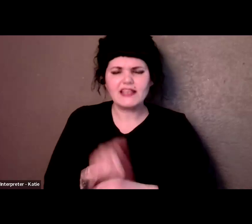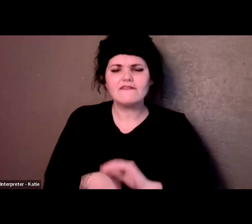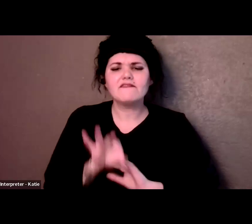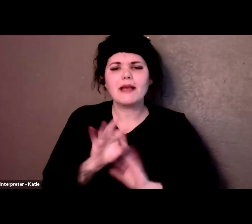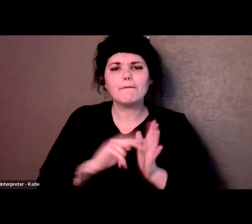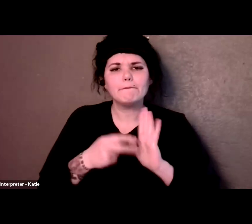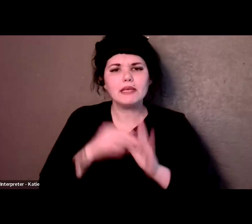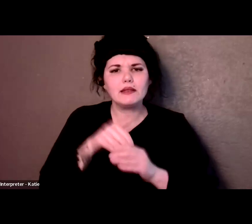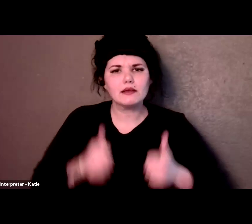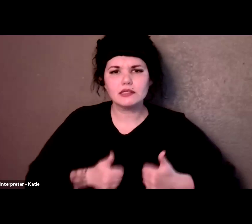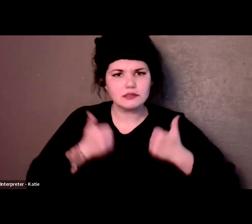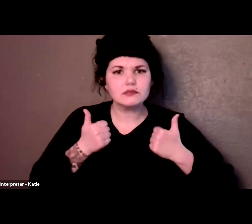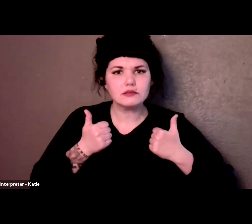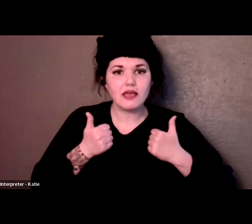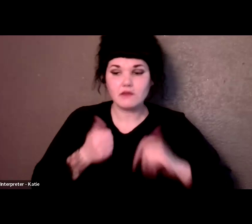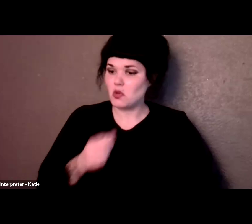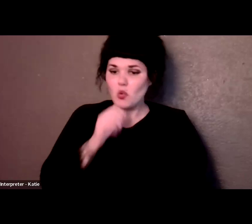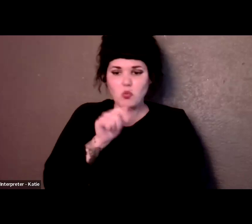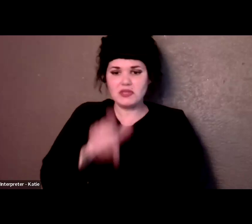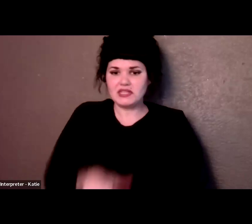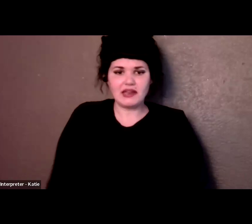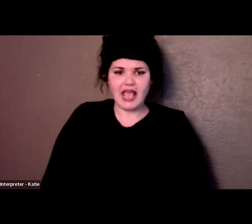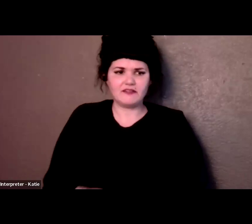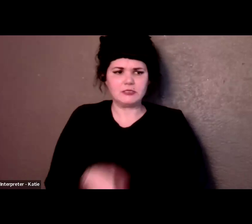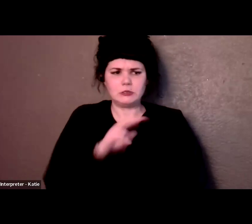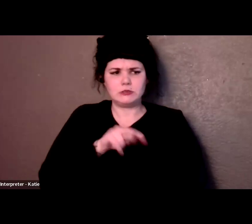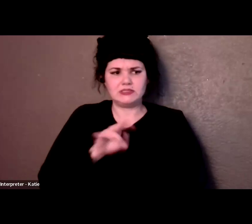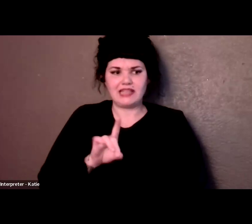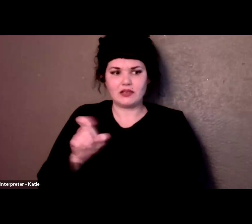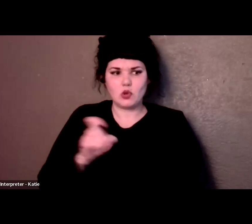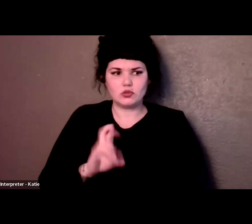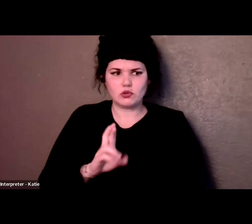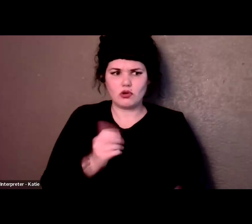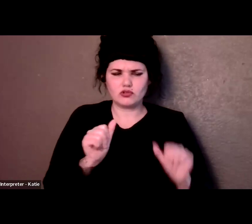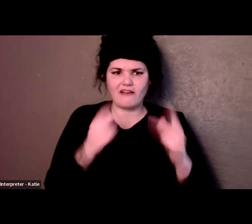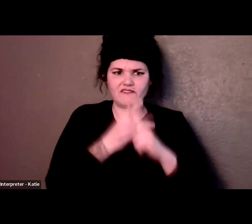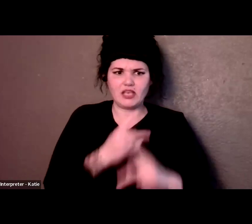him or kind of stop to figure out what was wrong with him. We were able to really think about what